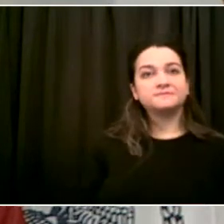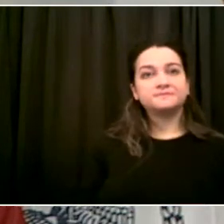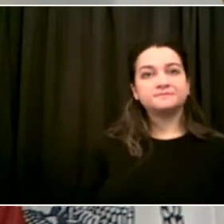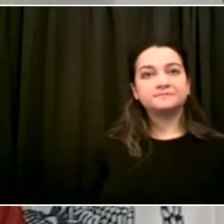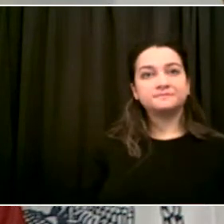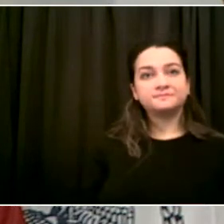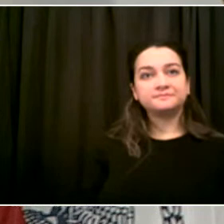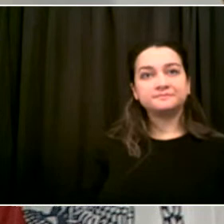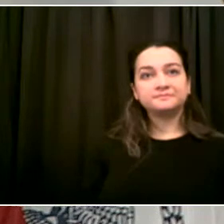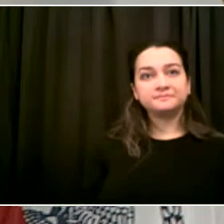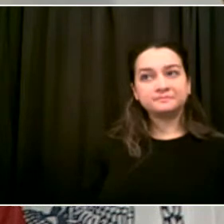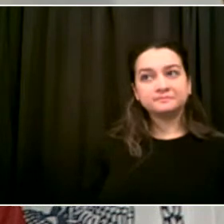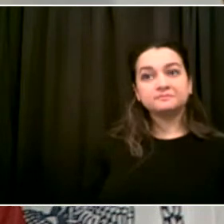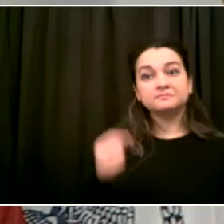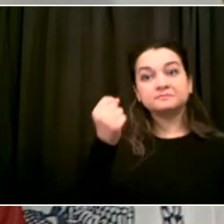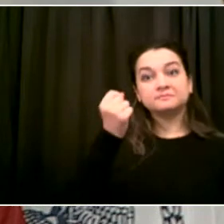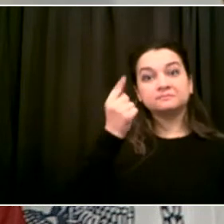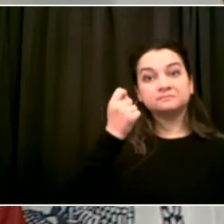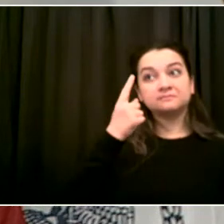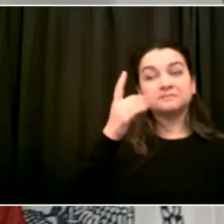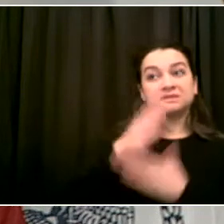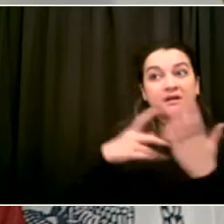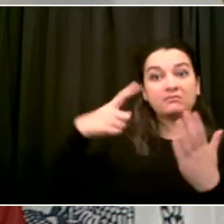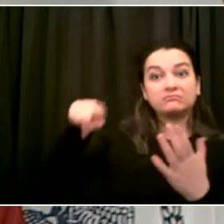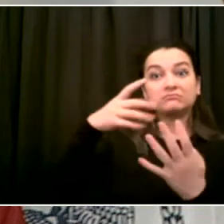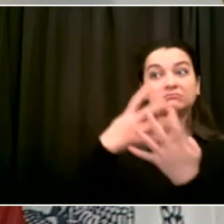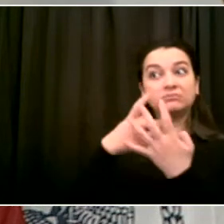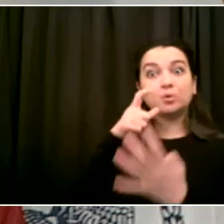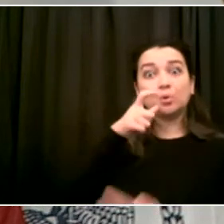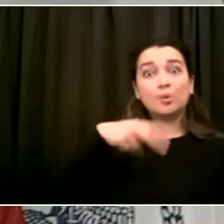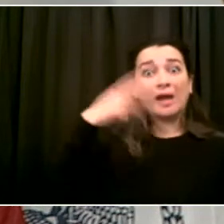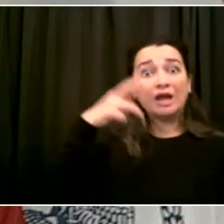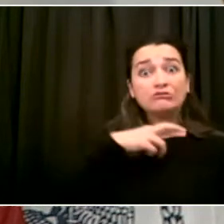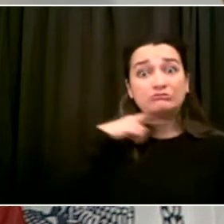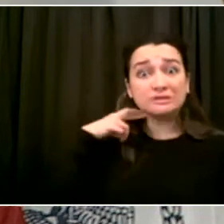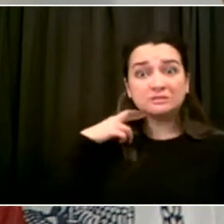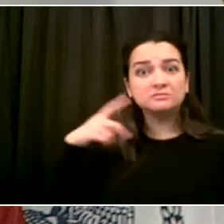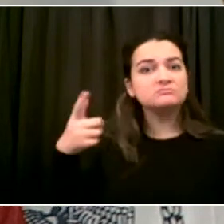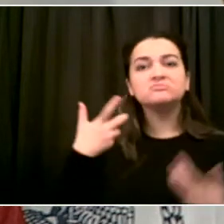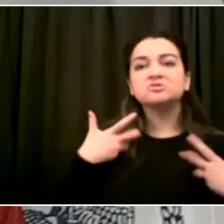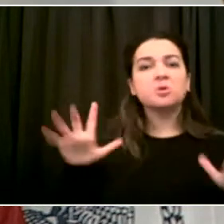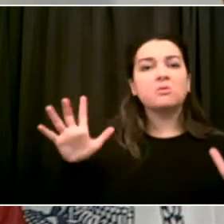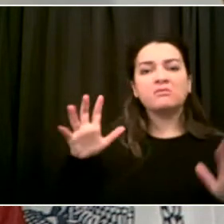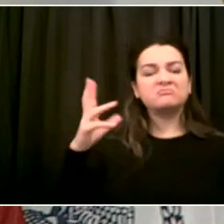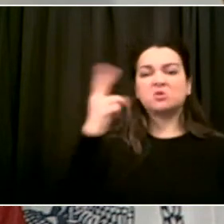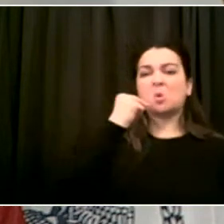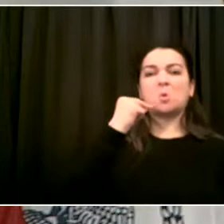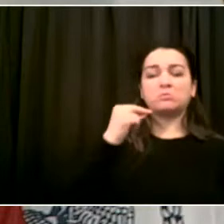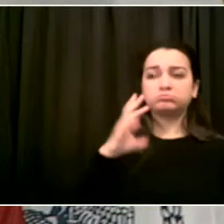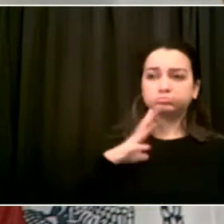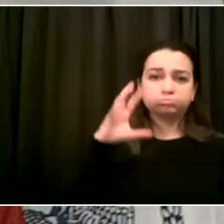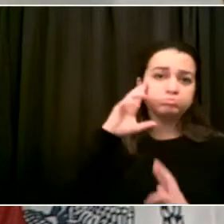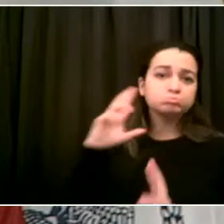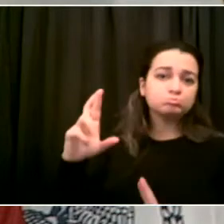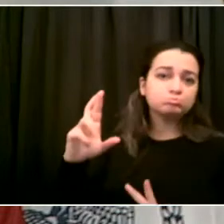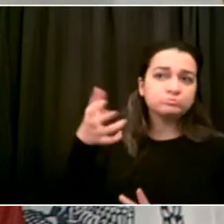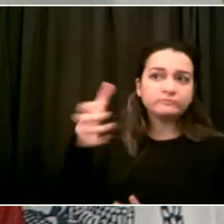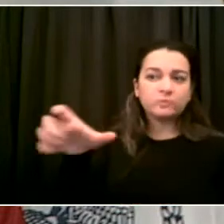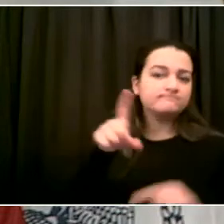MOMOINVG G ALONG STEADILY. THERE ARE CERTAINLY SOME OF THOSE FOLKS CHOOSING NOT TOT BE VACCINATED JUST LIKE IN OUR